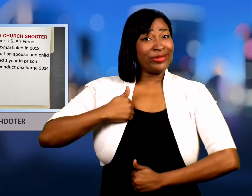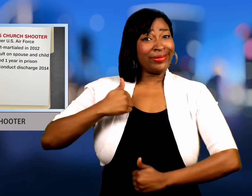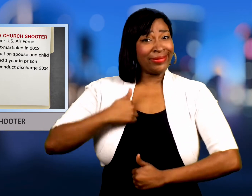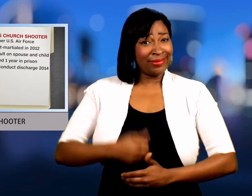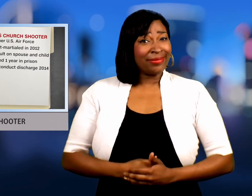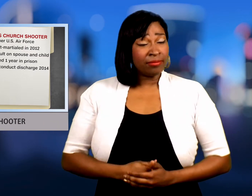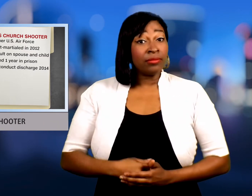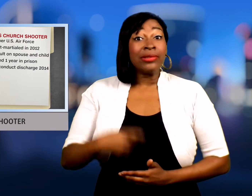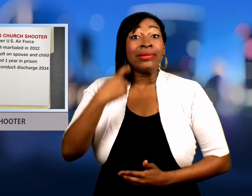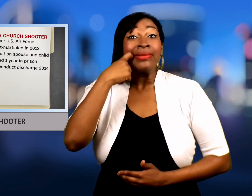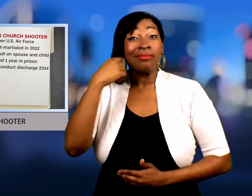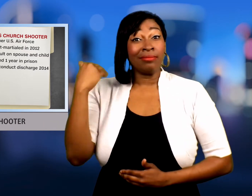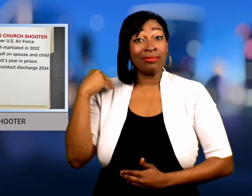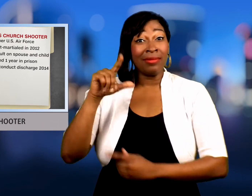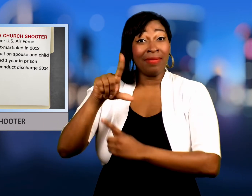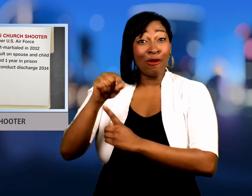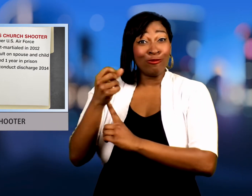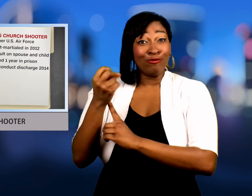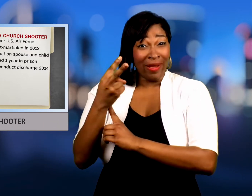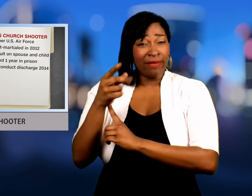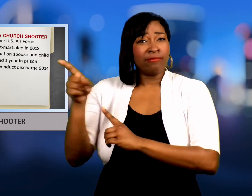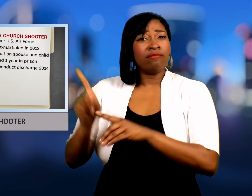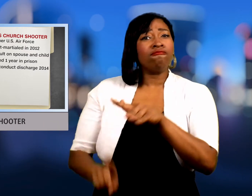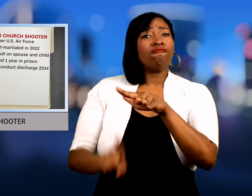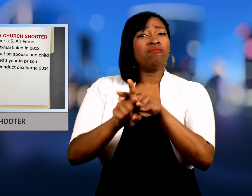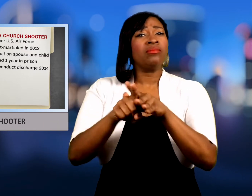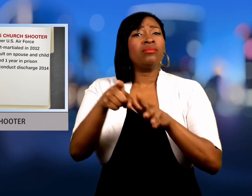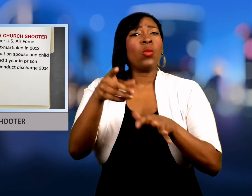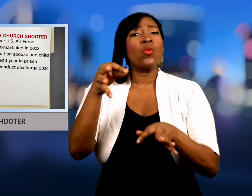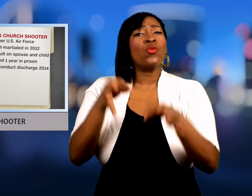In 2012 he was court martialed